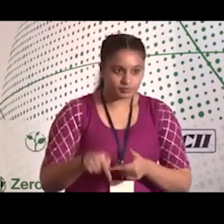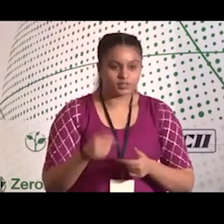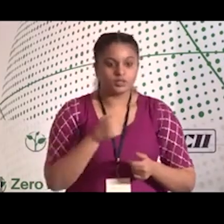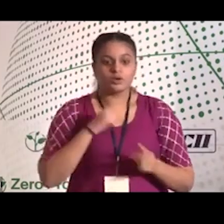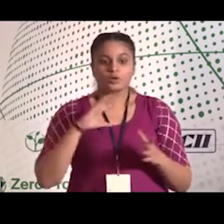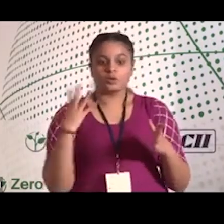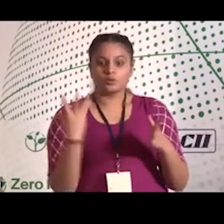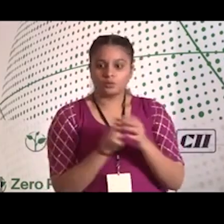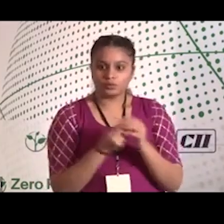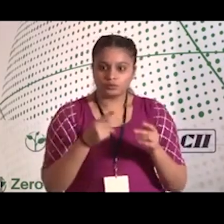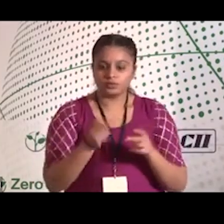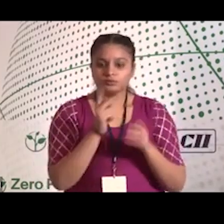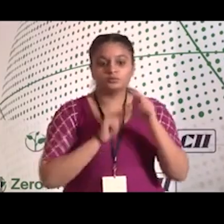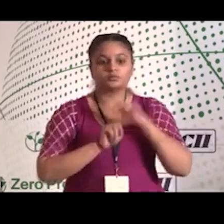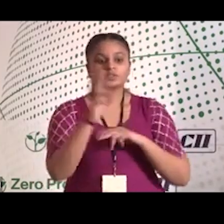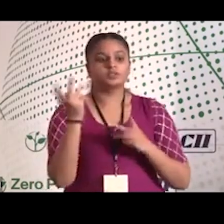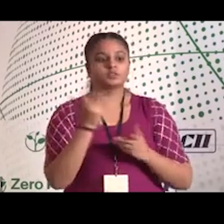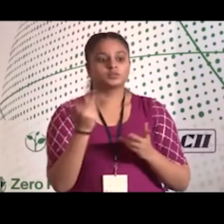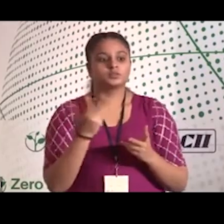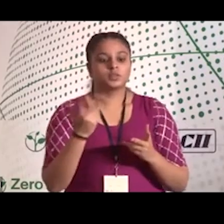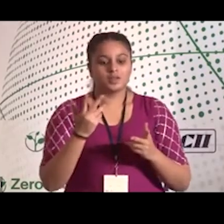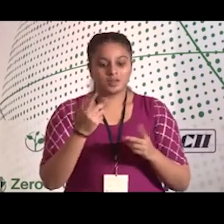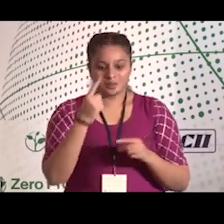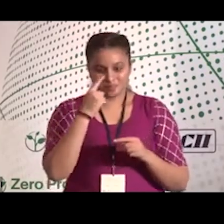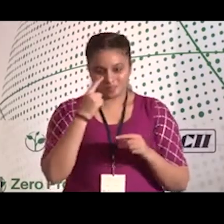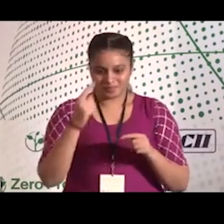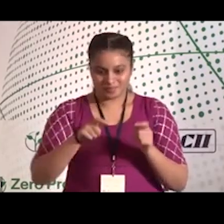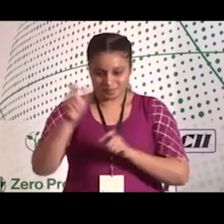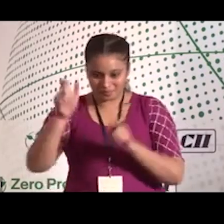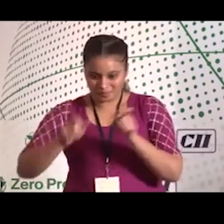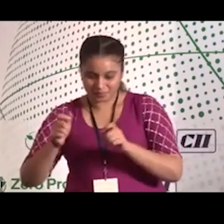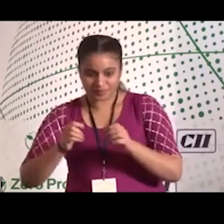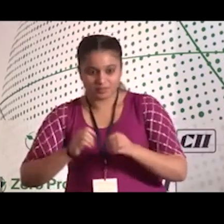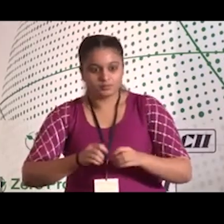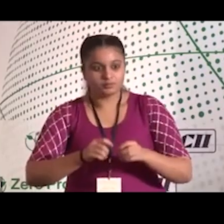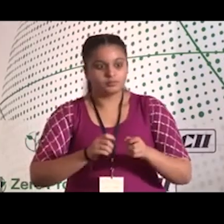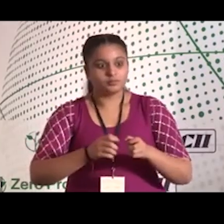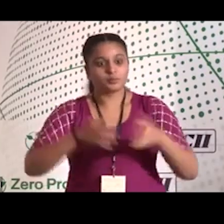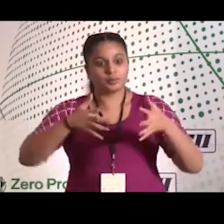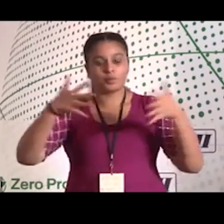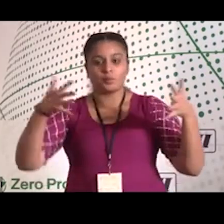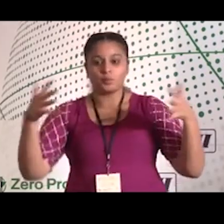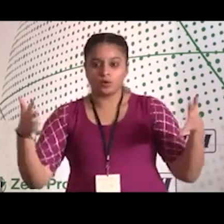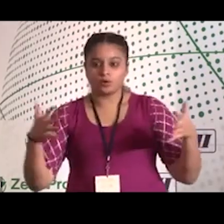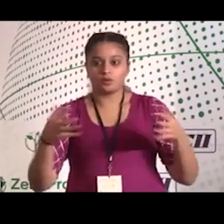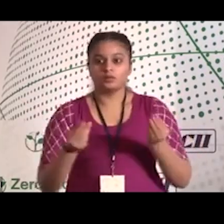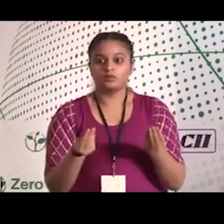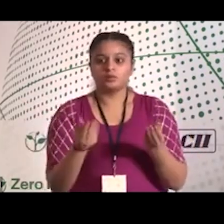Vision is to build a capacity of ideas. Actors in the nonprofit space,